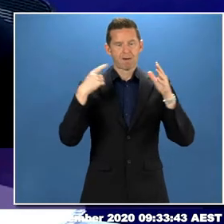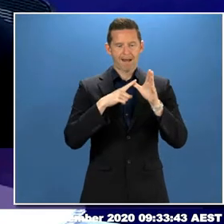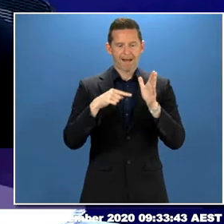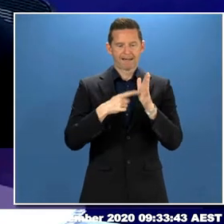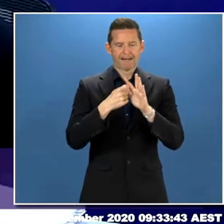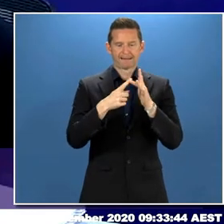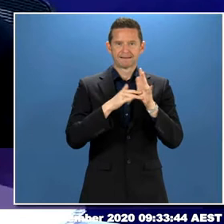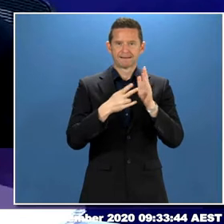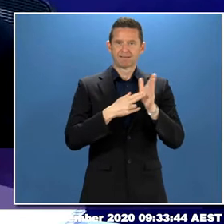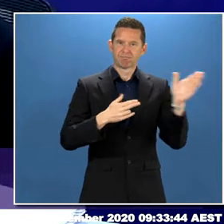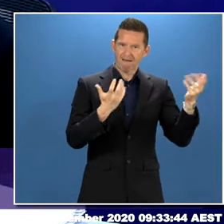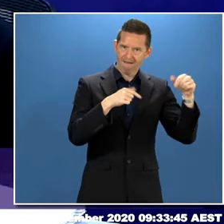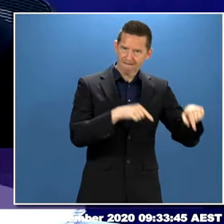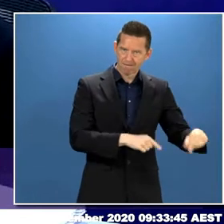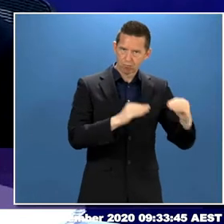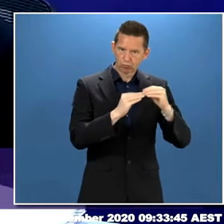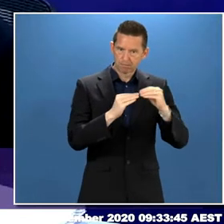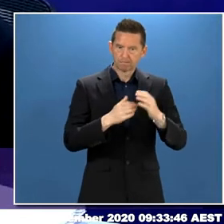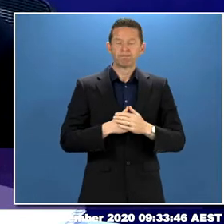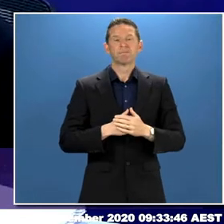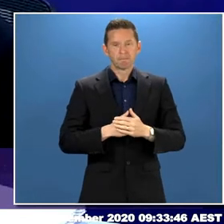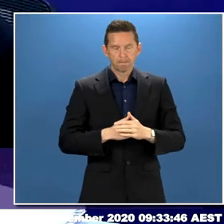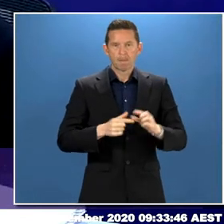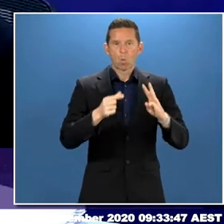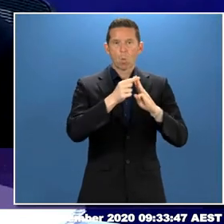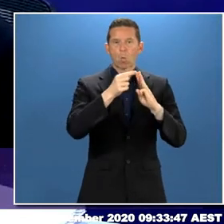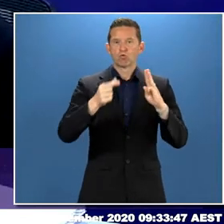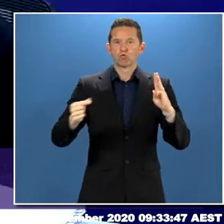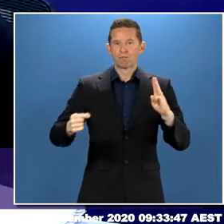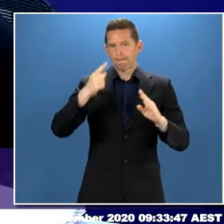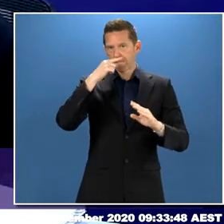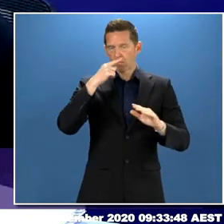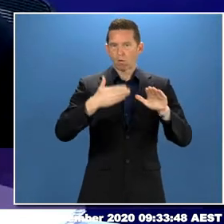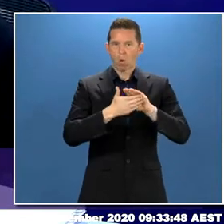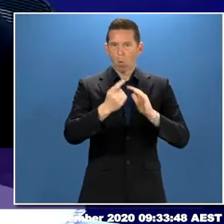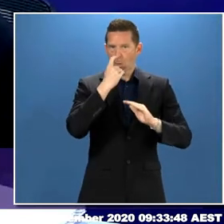And the Wurundjeri people of the Kulin Nation upon whose lands